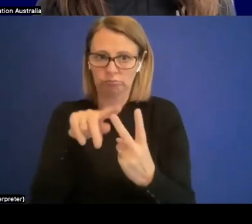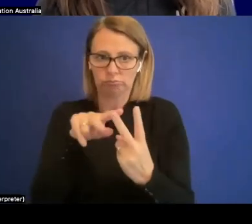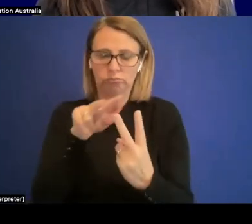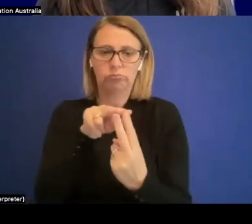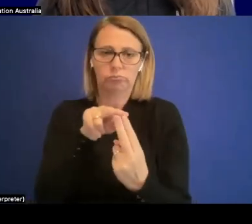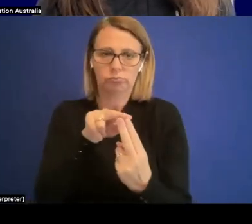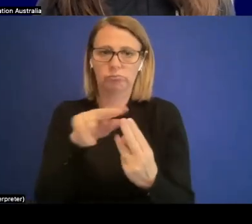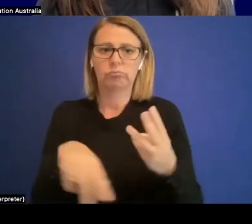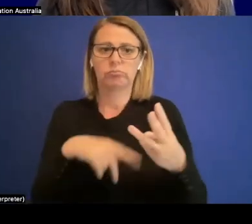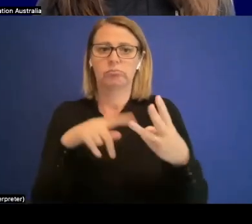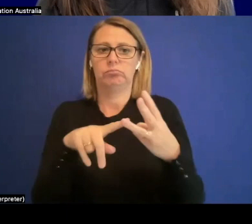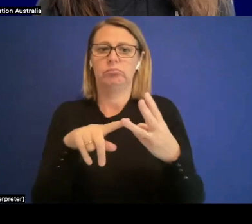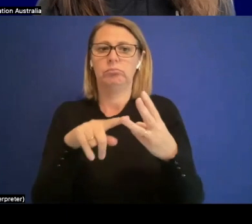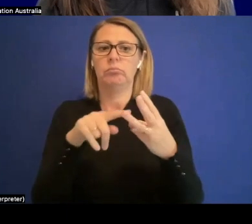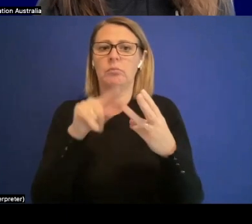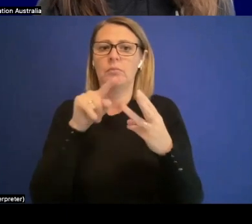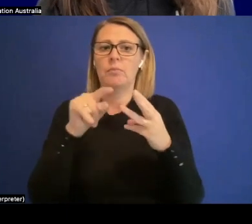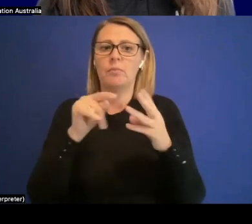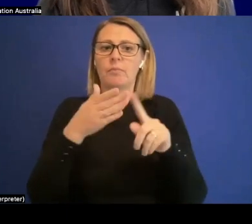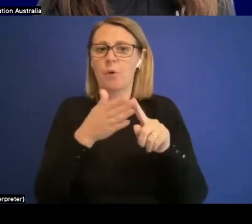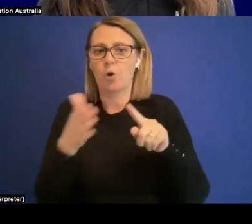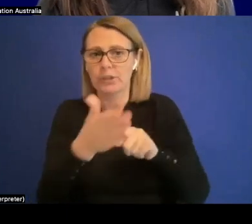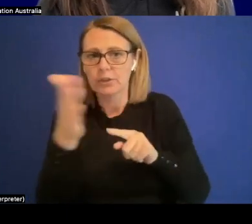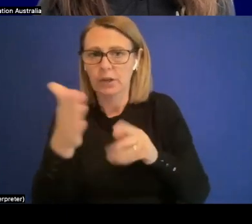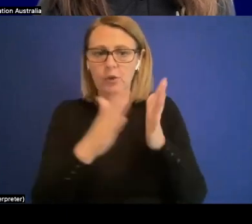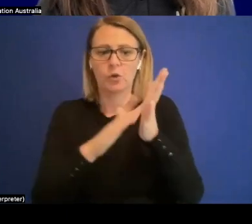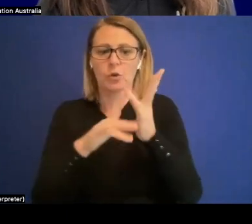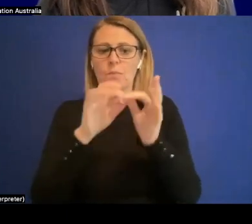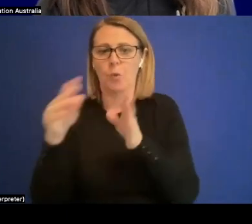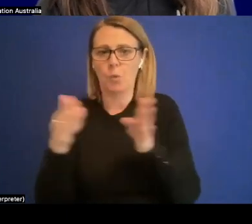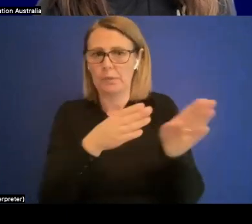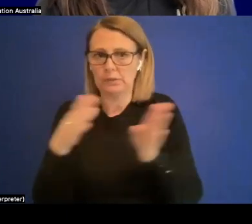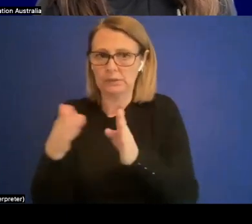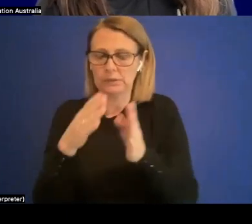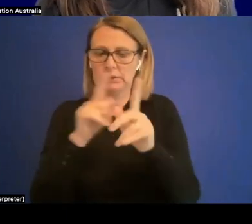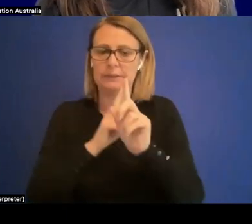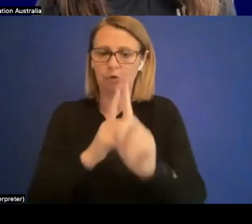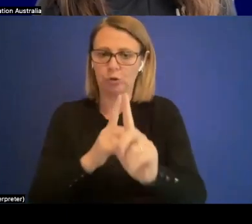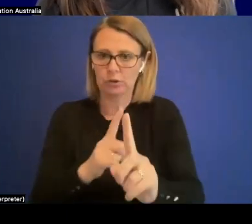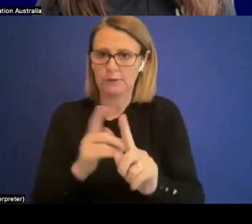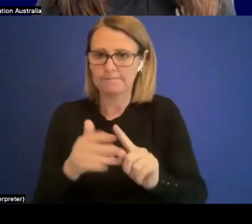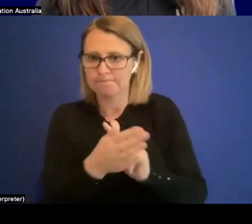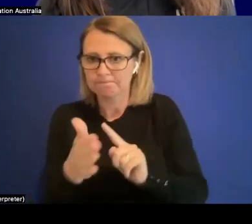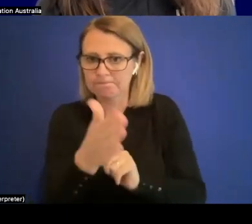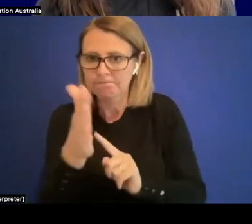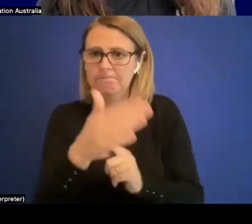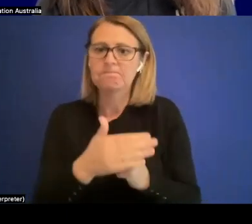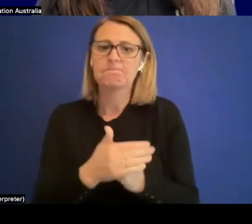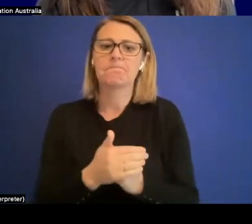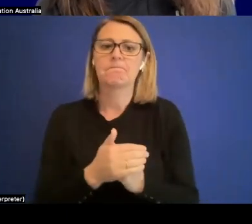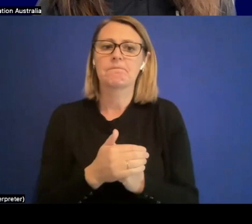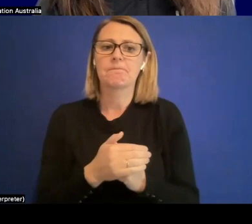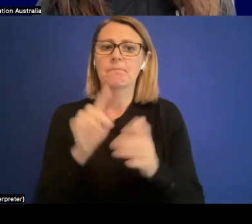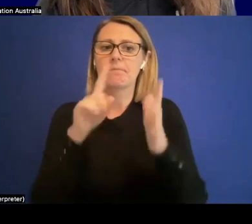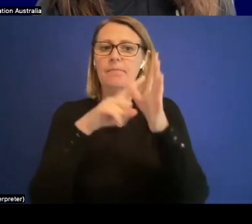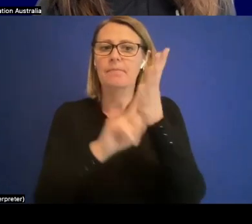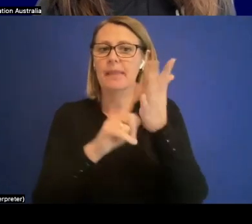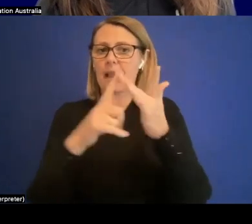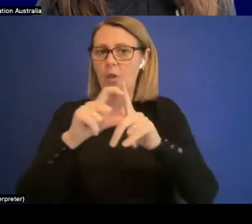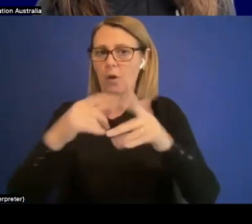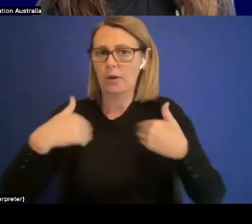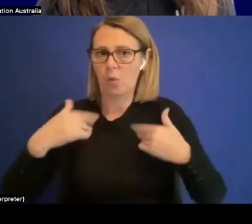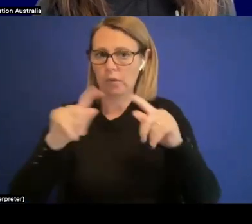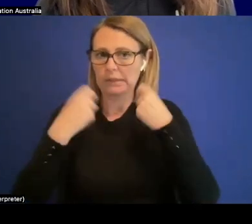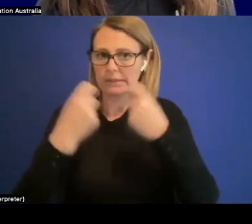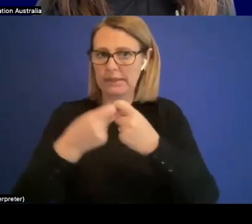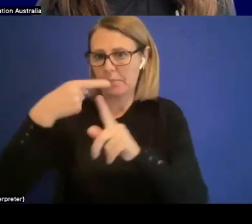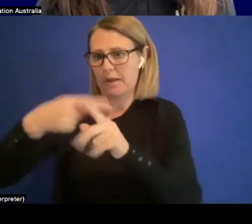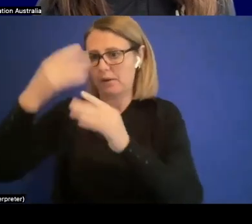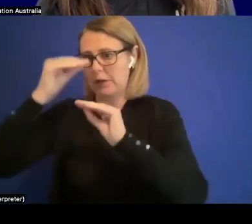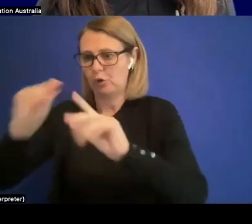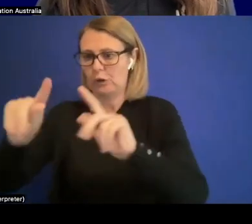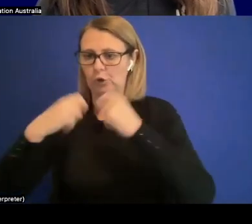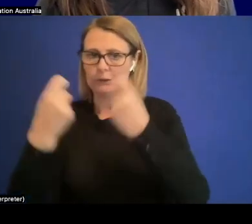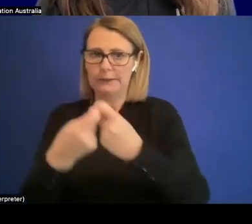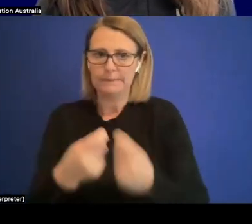the orientation and mobility instructor, an allied health team and education team,